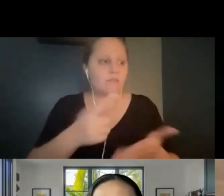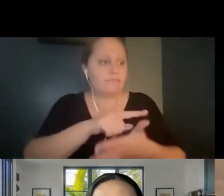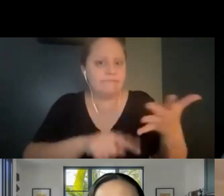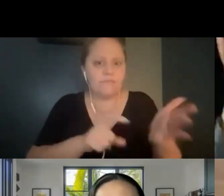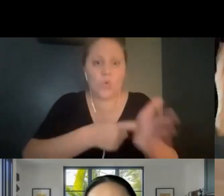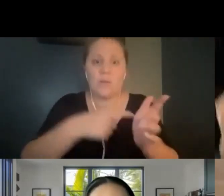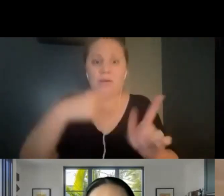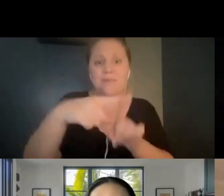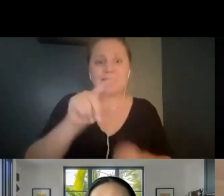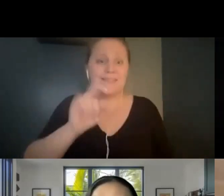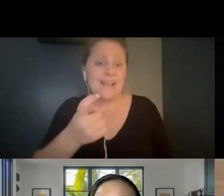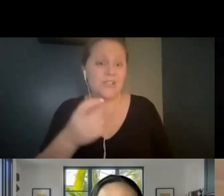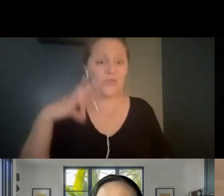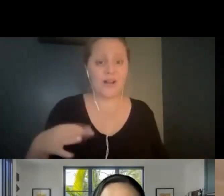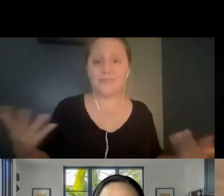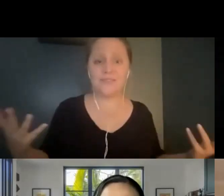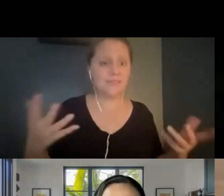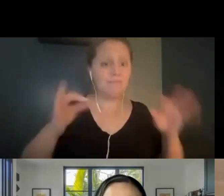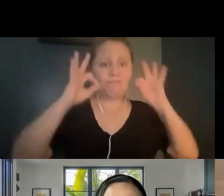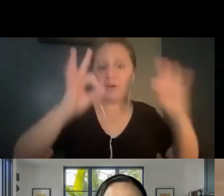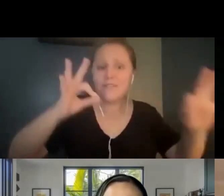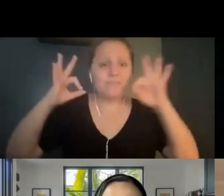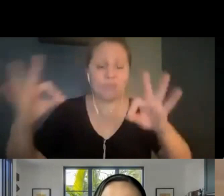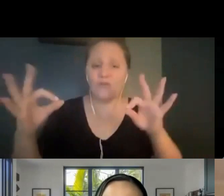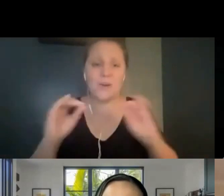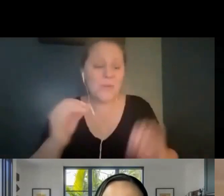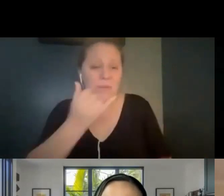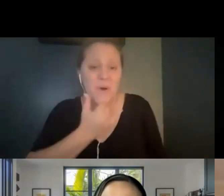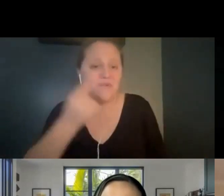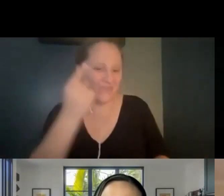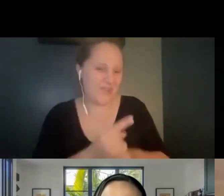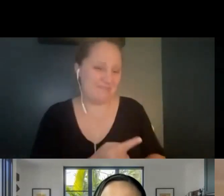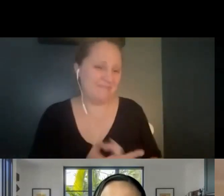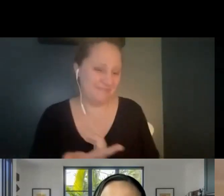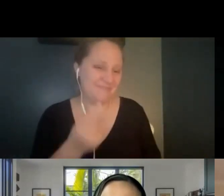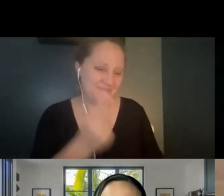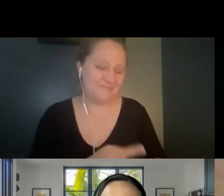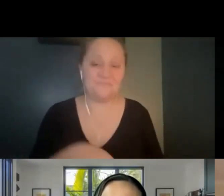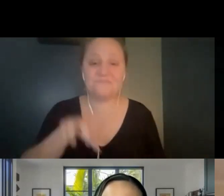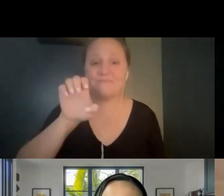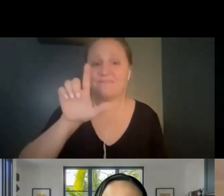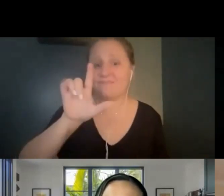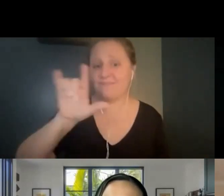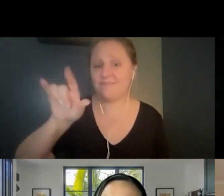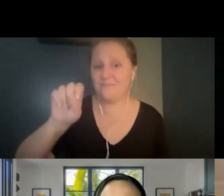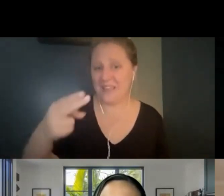go wrong really? I just don't know Beth: You can't! Well Elizabeth, I really hope that we have given you some information that you